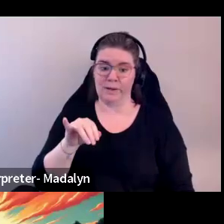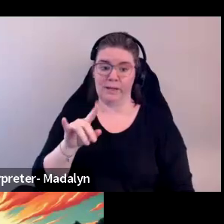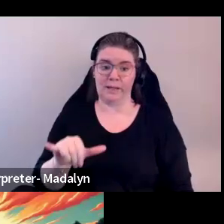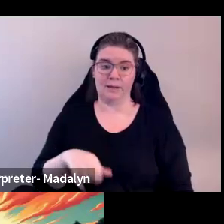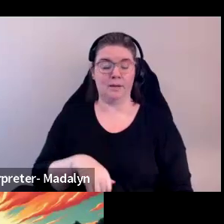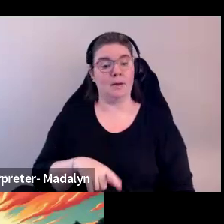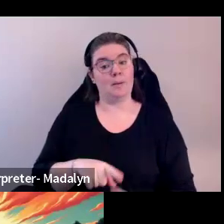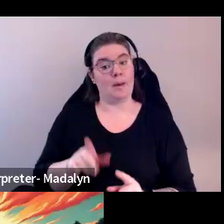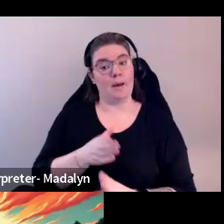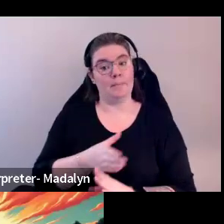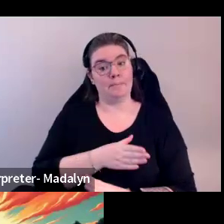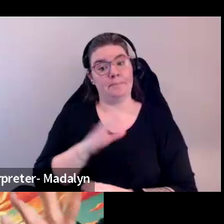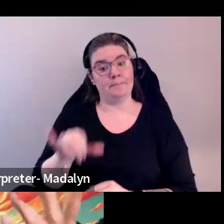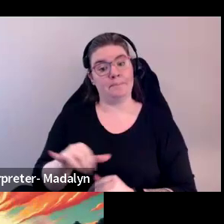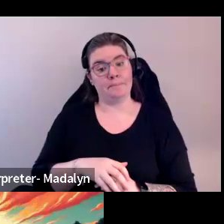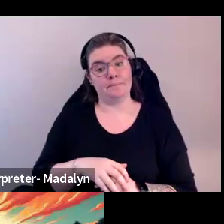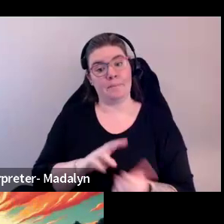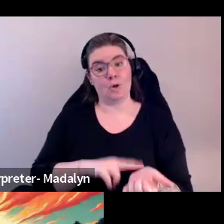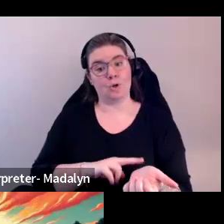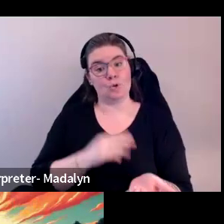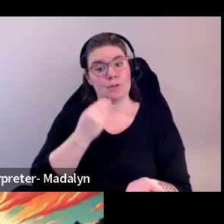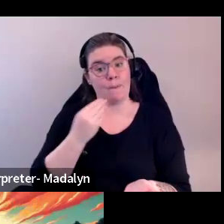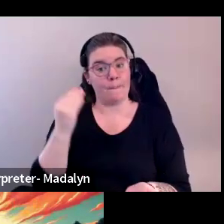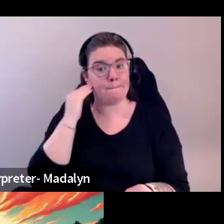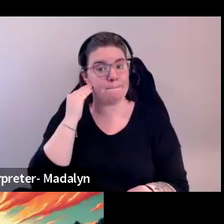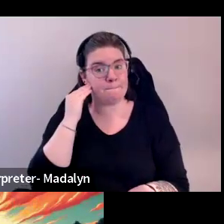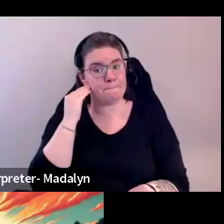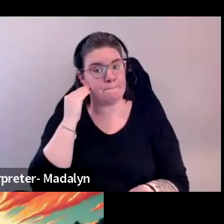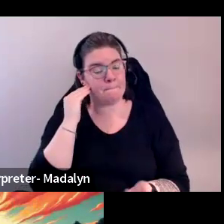Tom Olin: one of the nursing homes, you know, private. Tom Olin: There's